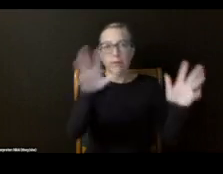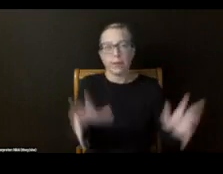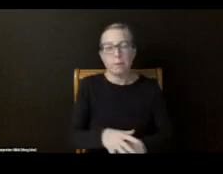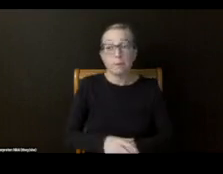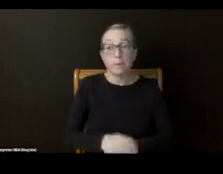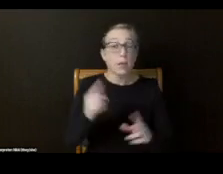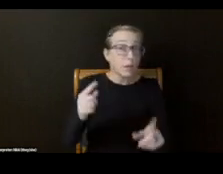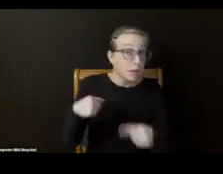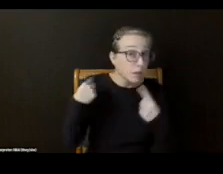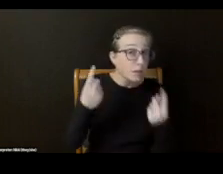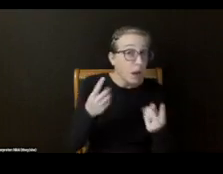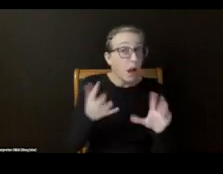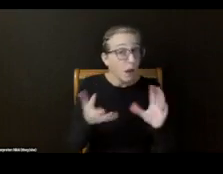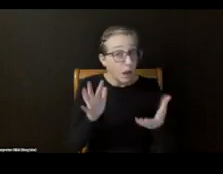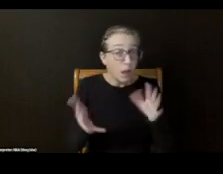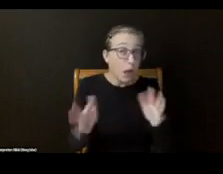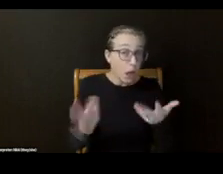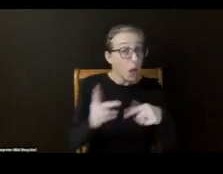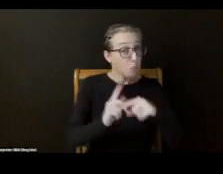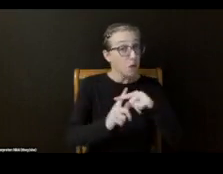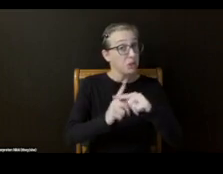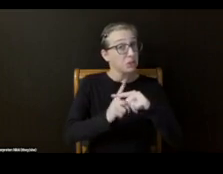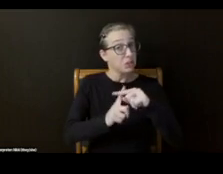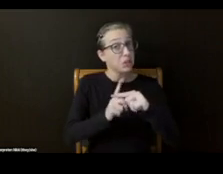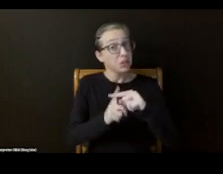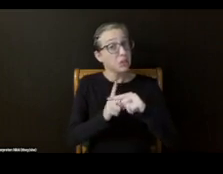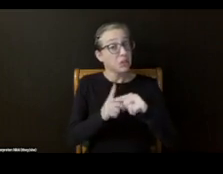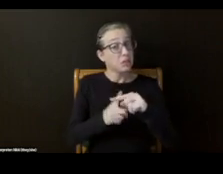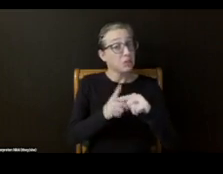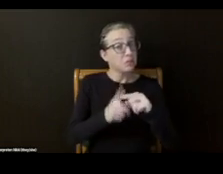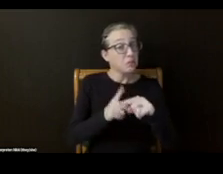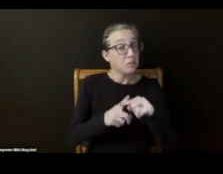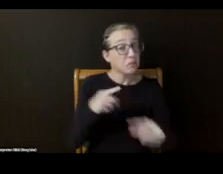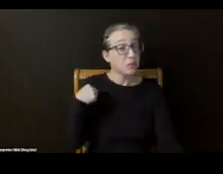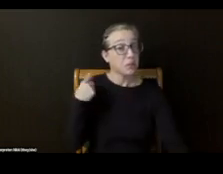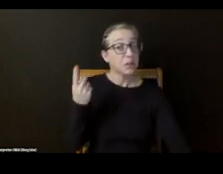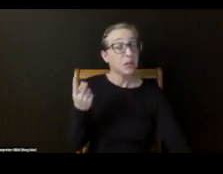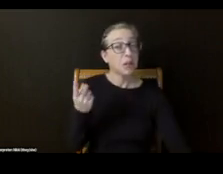but there has been humanistic frustration.